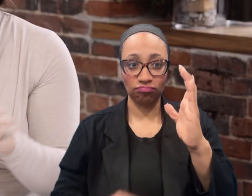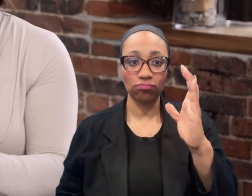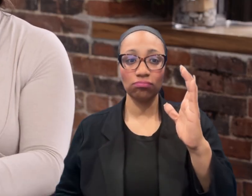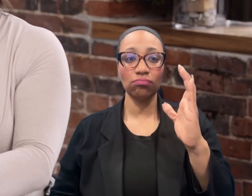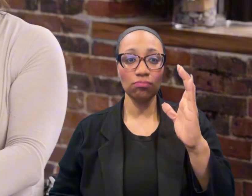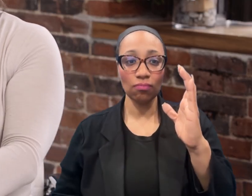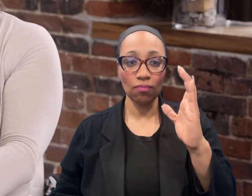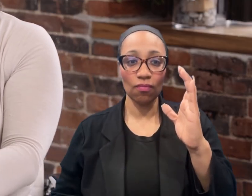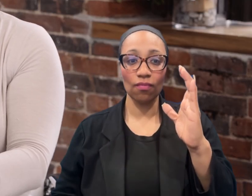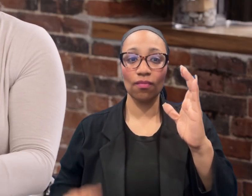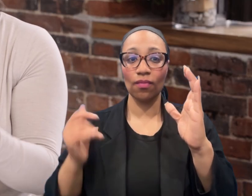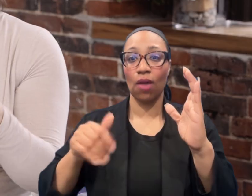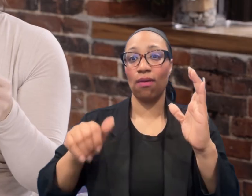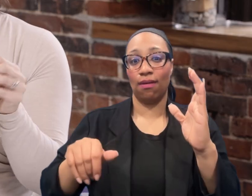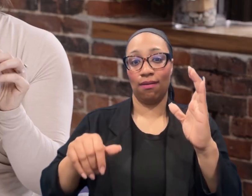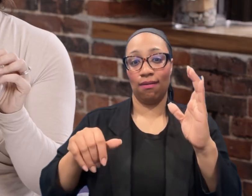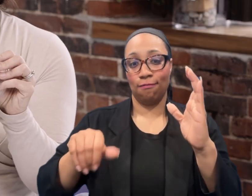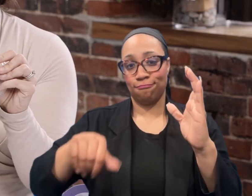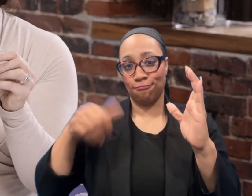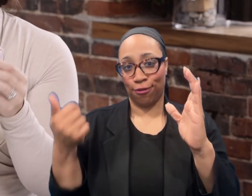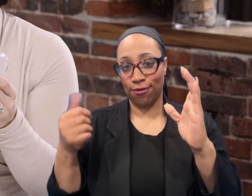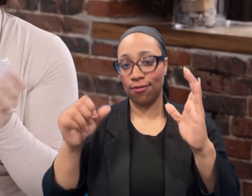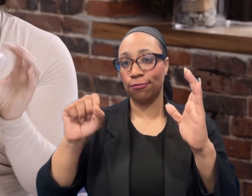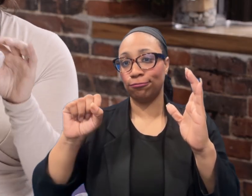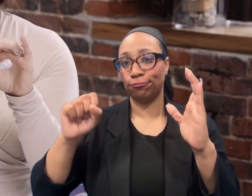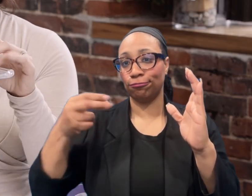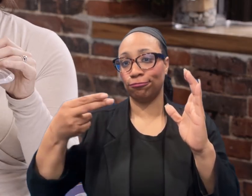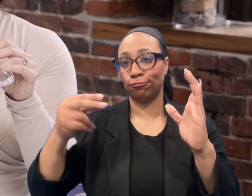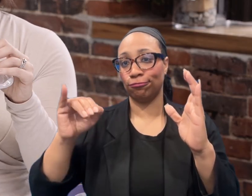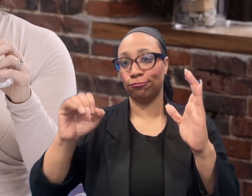You're then going to take your breast shield, which is a silicone shield, and you'll notice